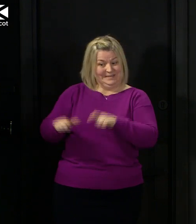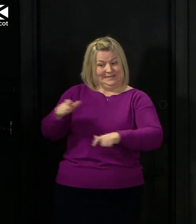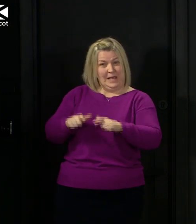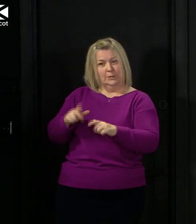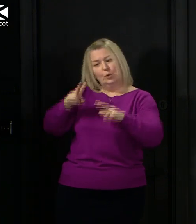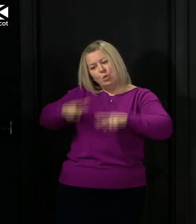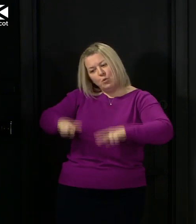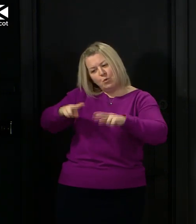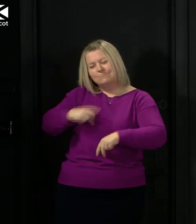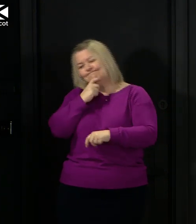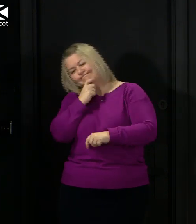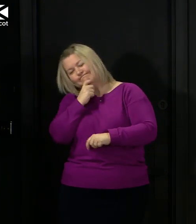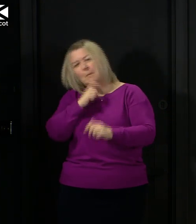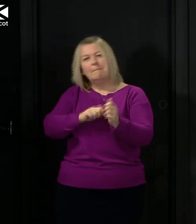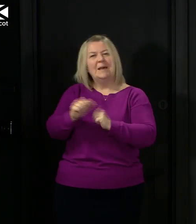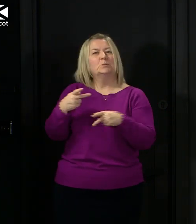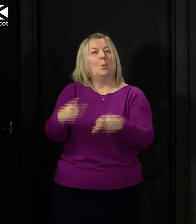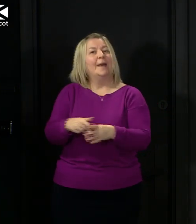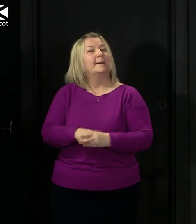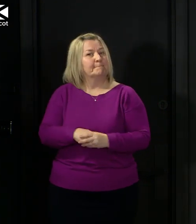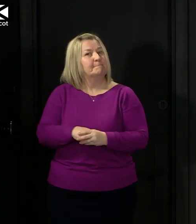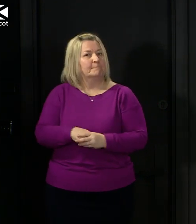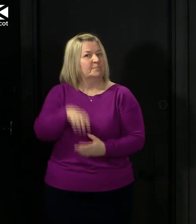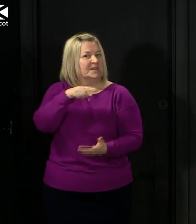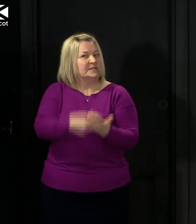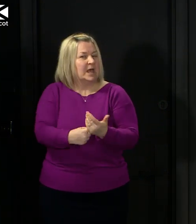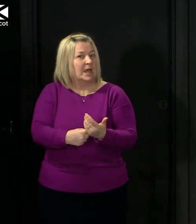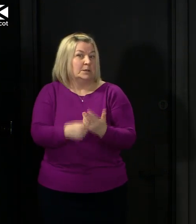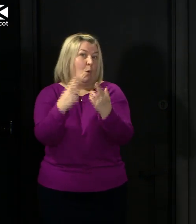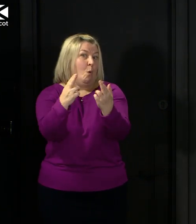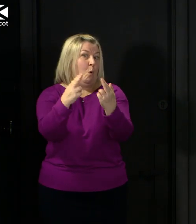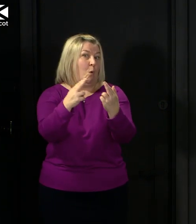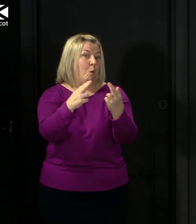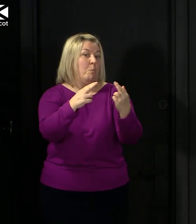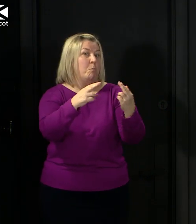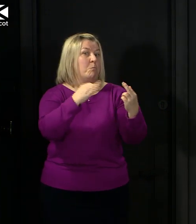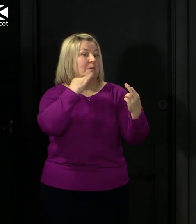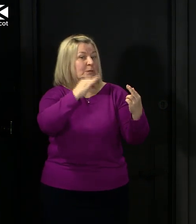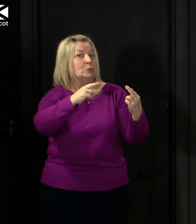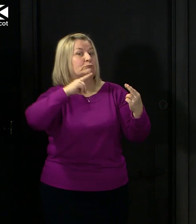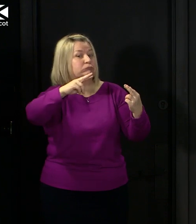as we speak, and I hope in the days and weeks to come that will give us much greater certainty